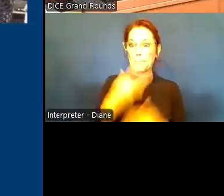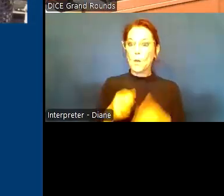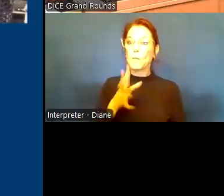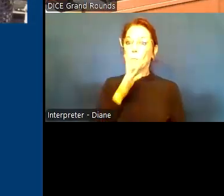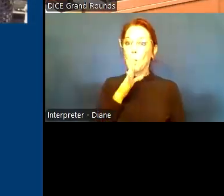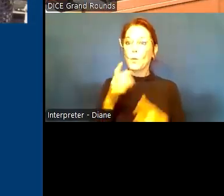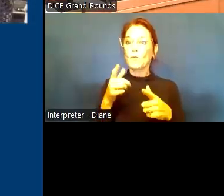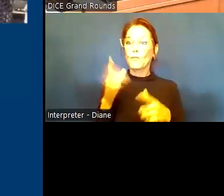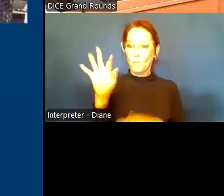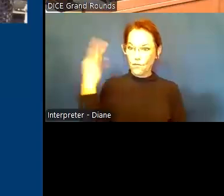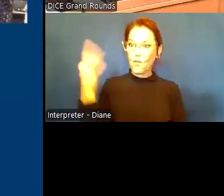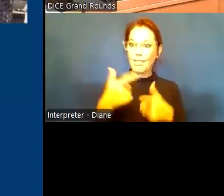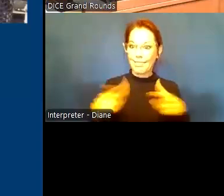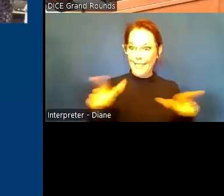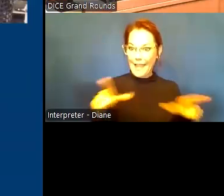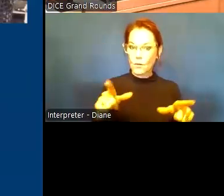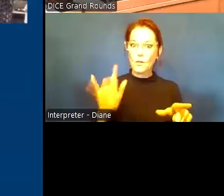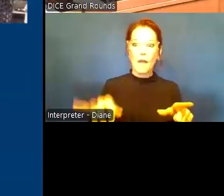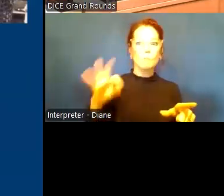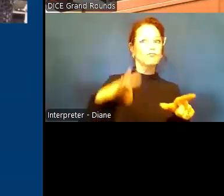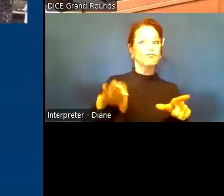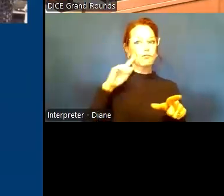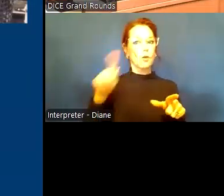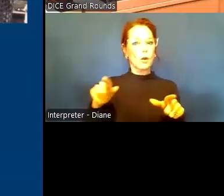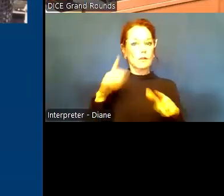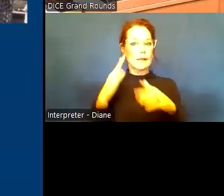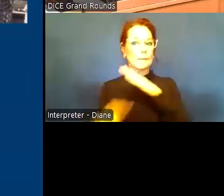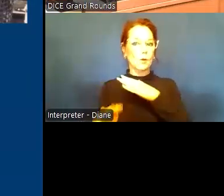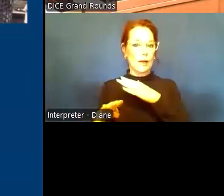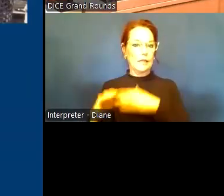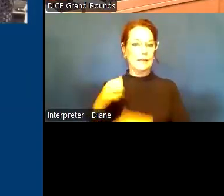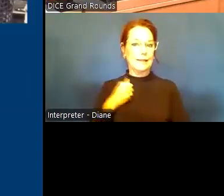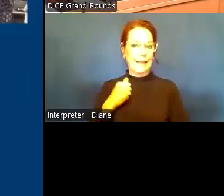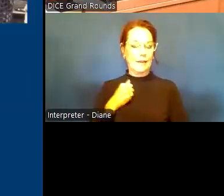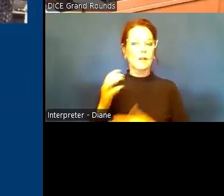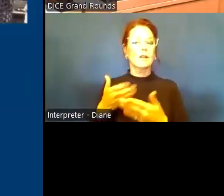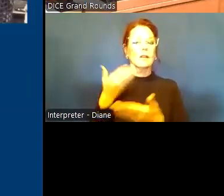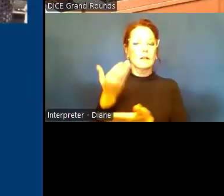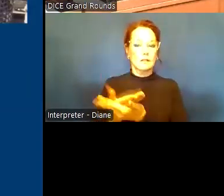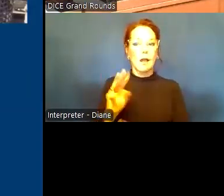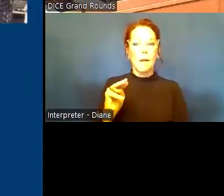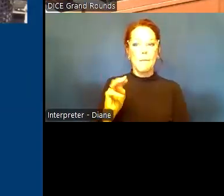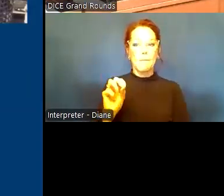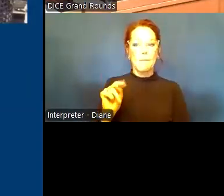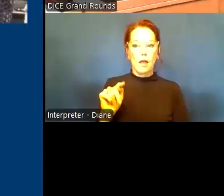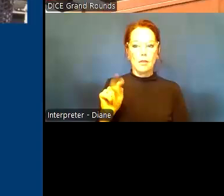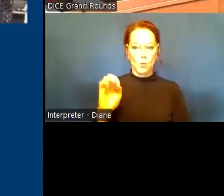of immigrating to Canada and um how they ended up in Montreal which which is where I was born um and